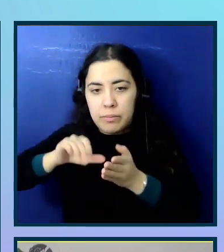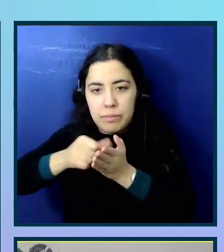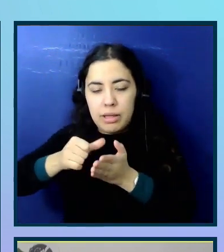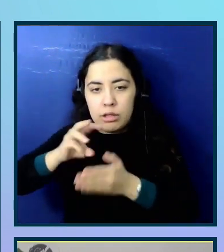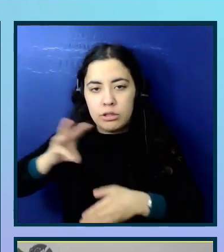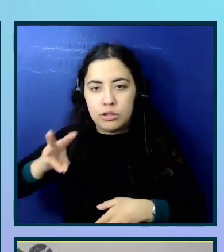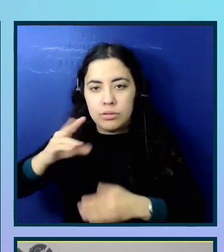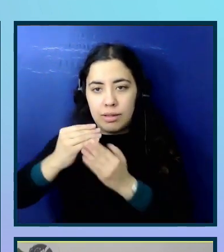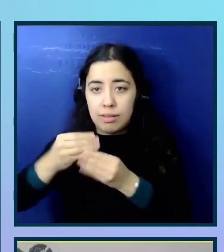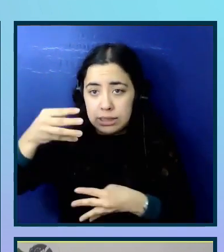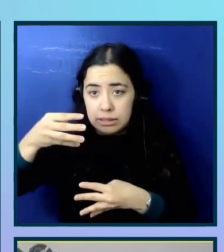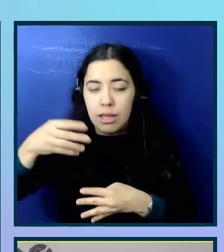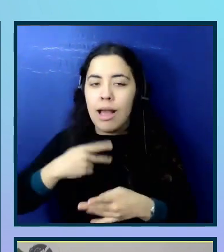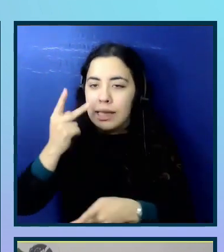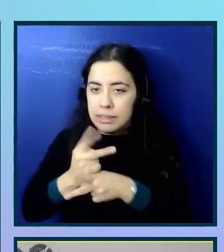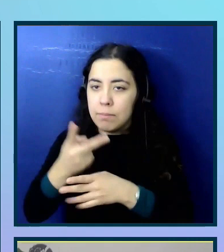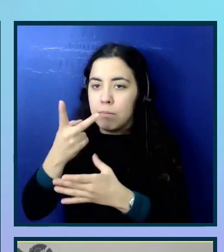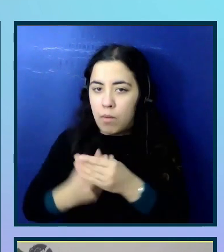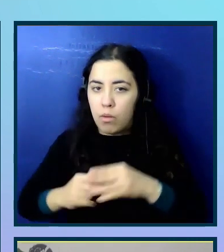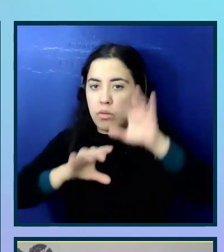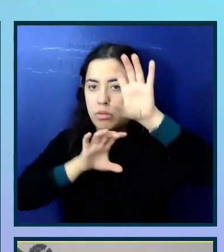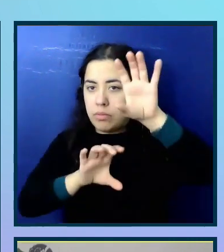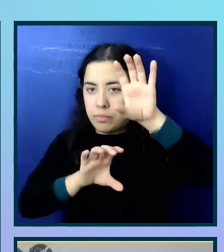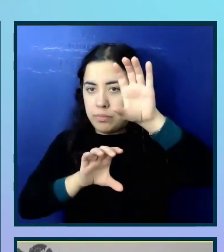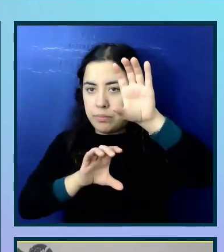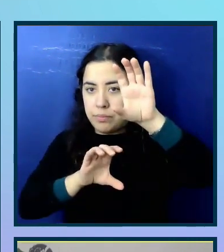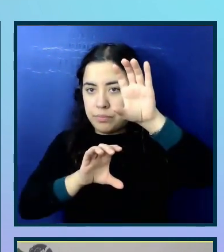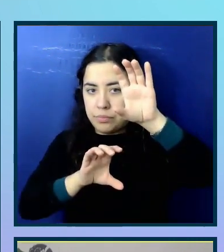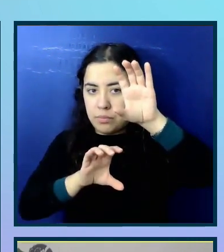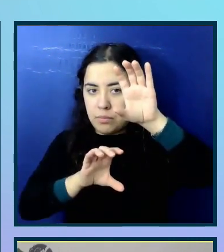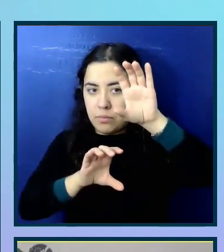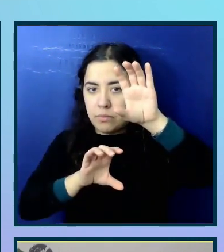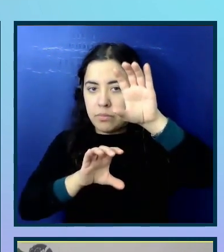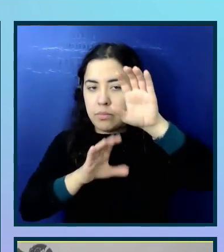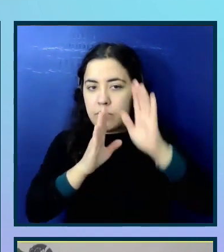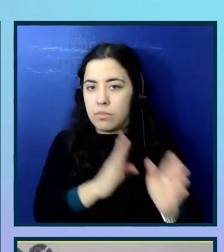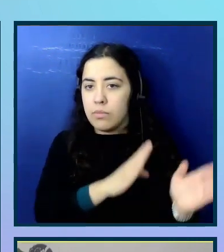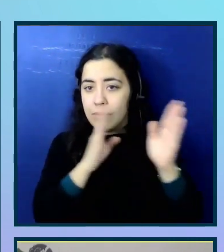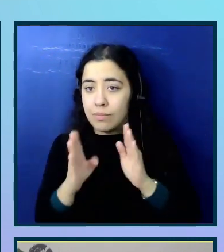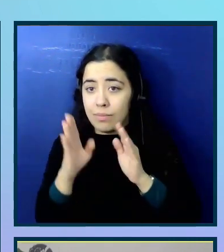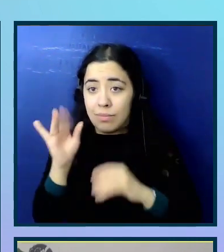But yeah, I keep those too. And then as I showed you, this is basically a real project with a real